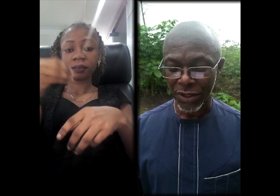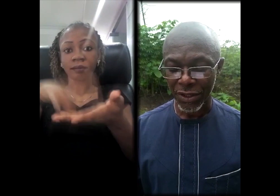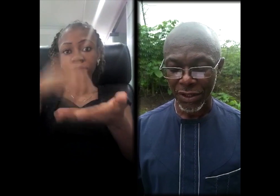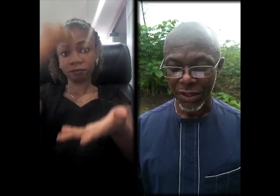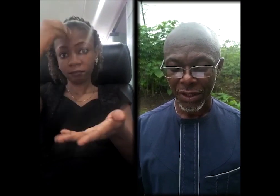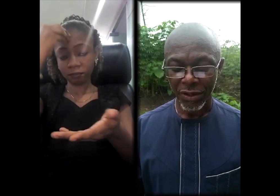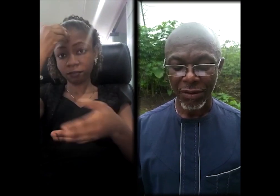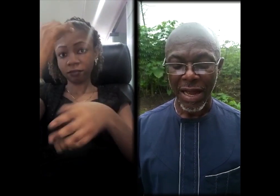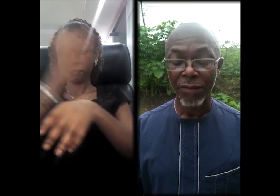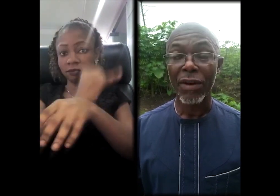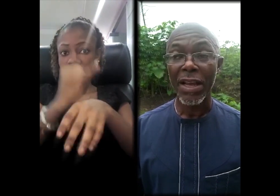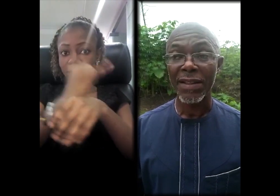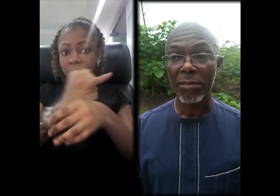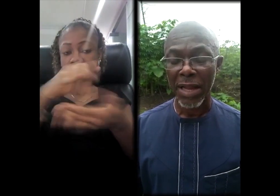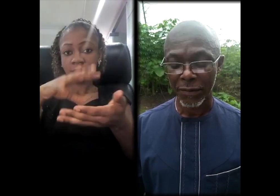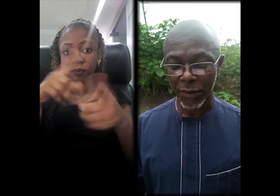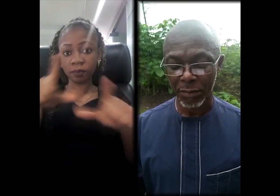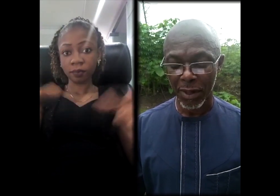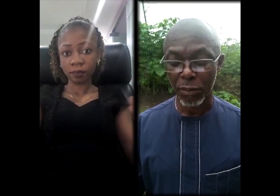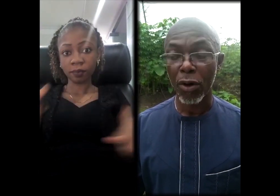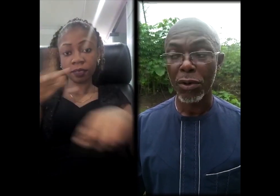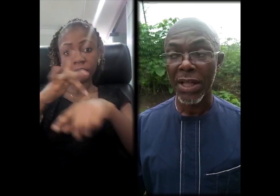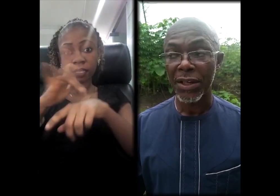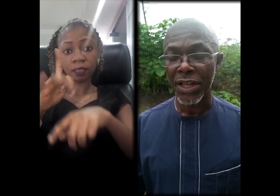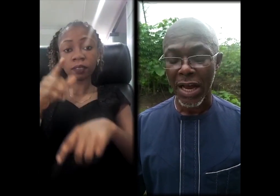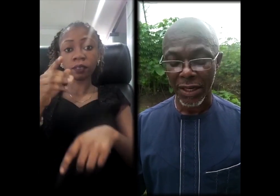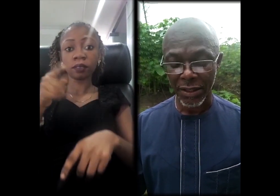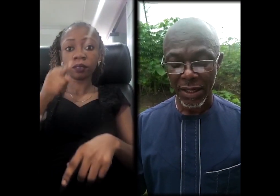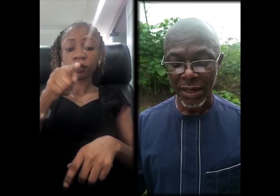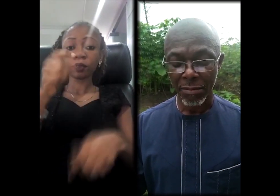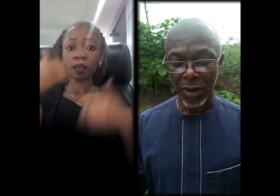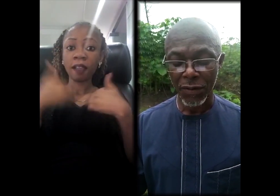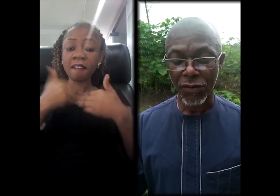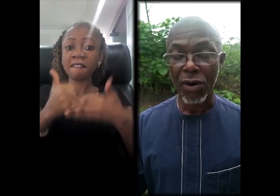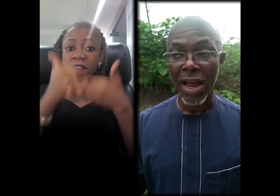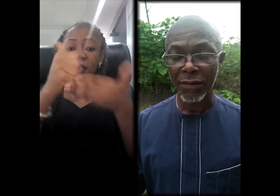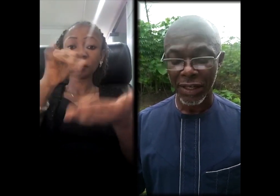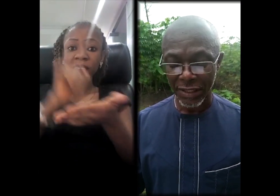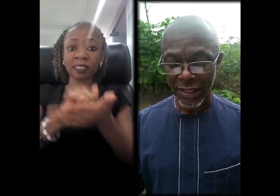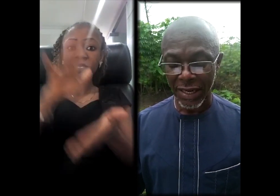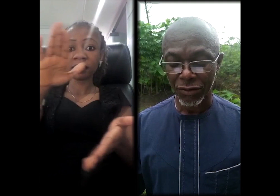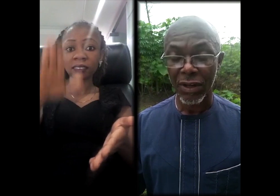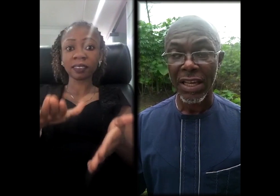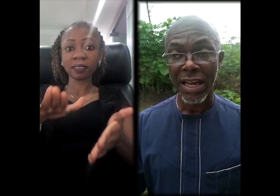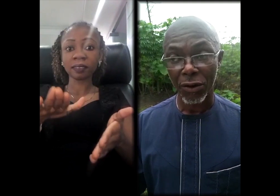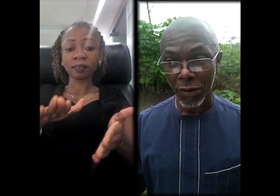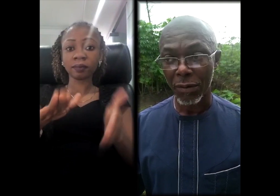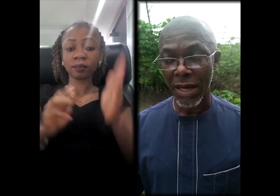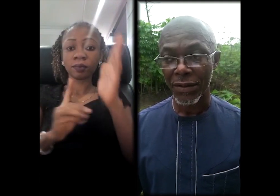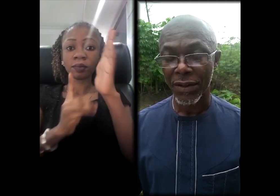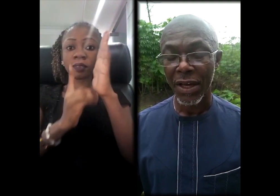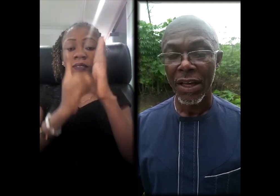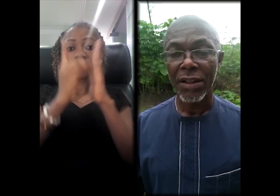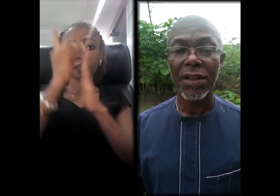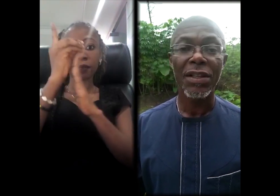language, you have raised a platform upon which that child must thrive intellectually and otherwise.